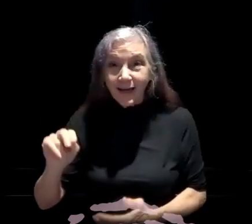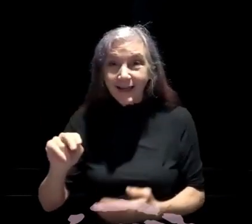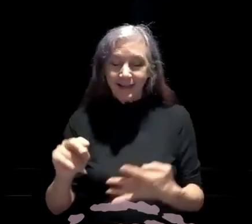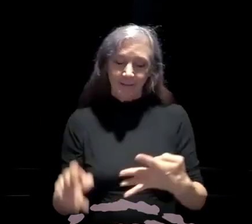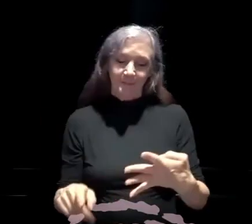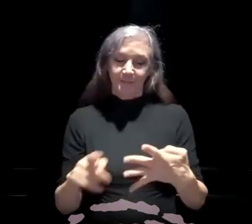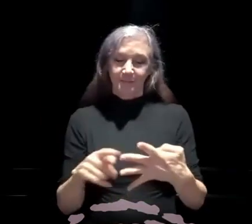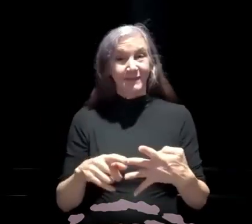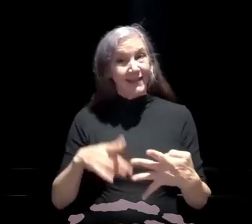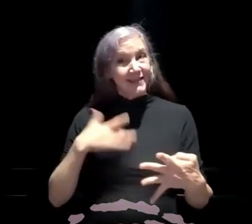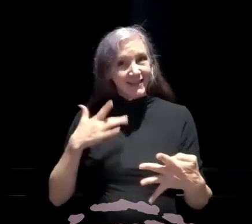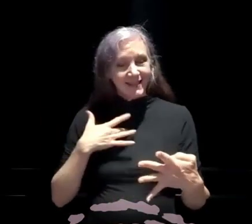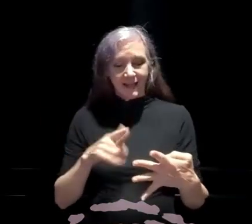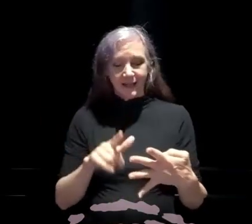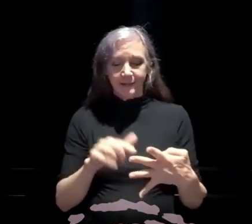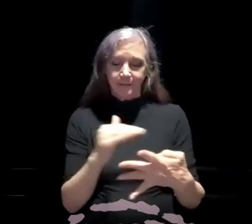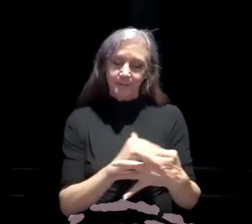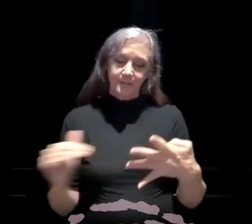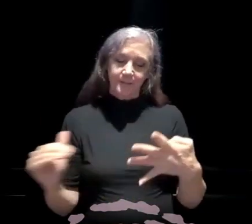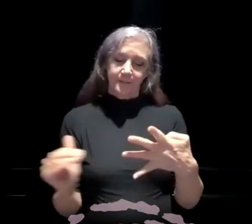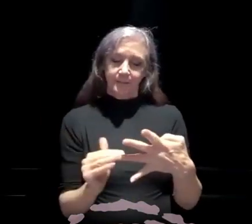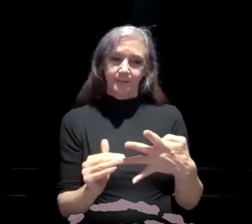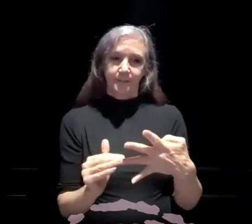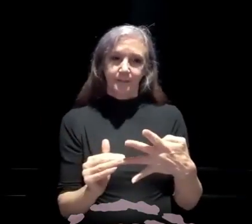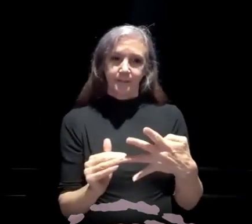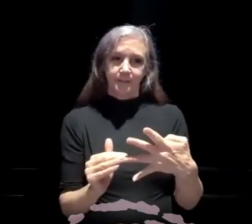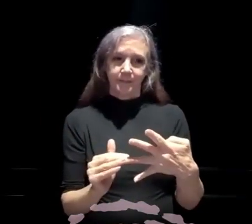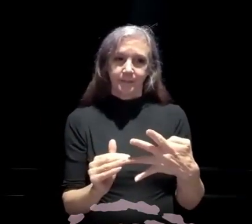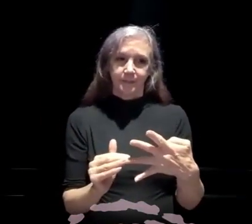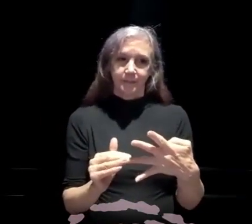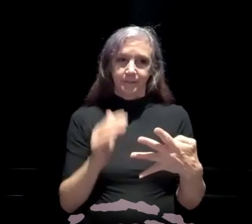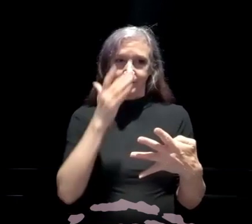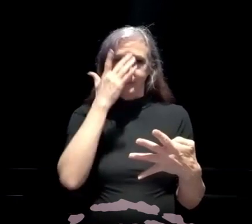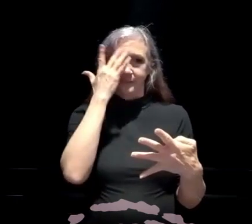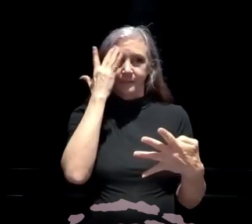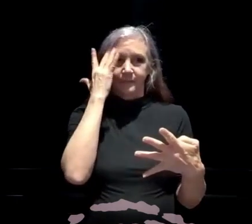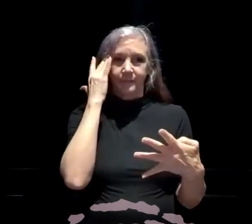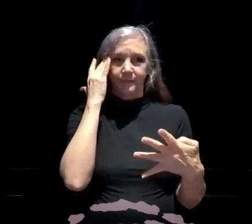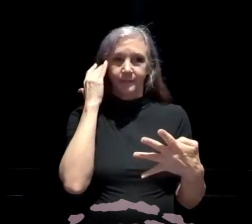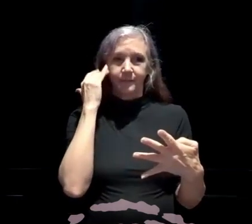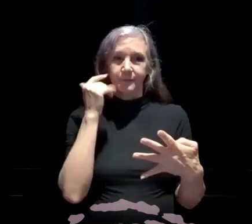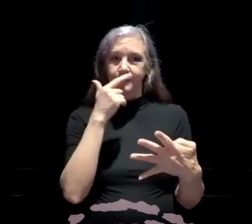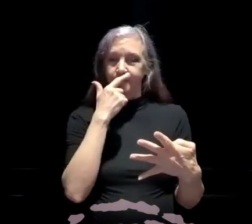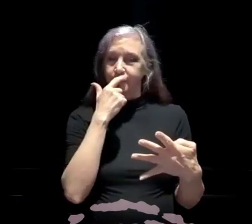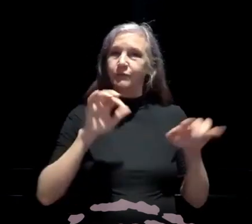Oh right, that was exciting. Let's keep this up. What else do you got?